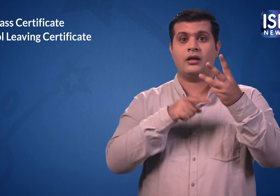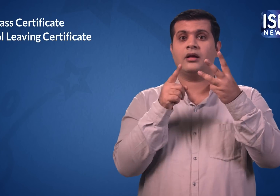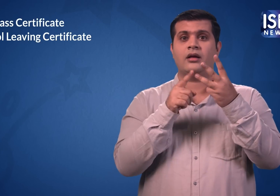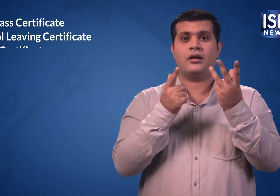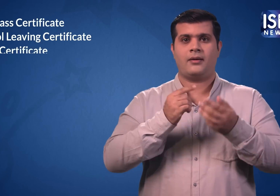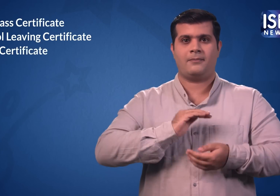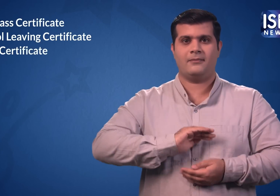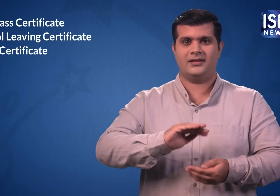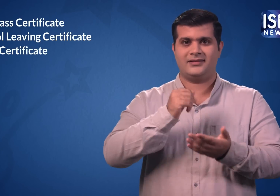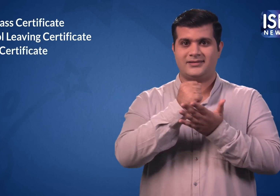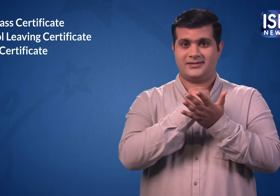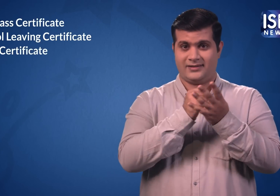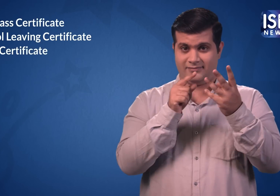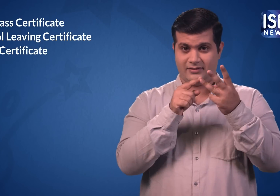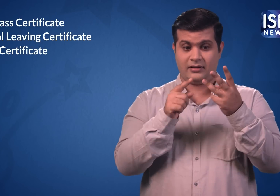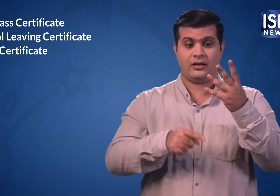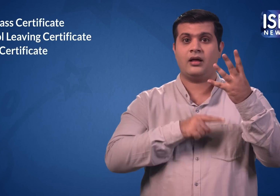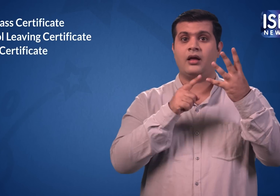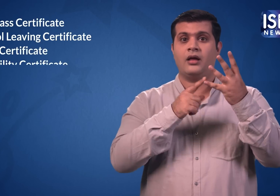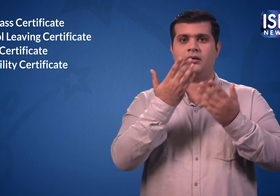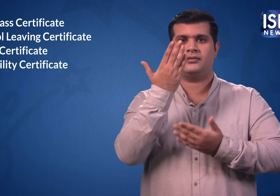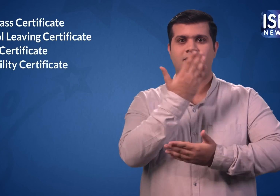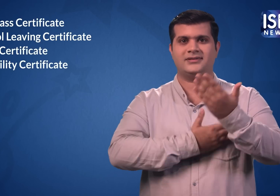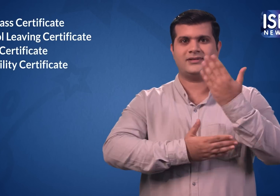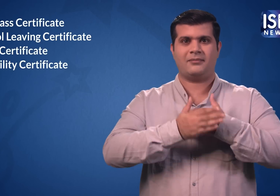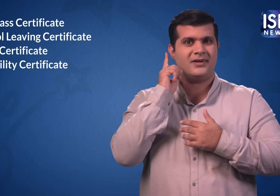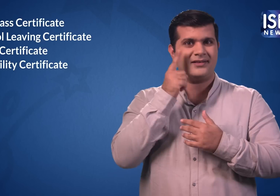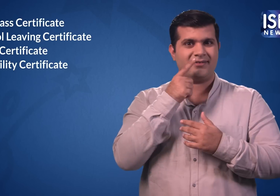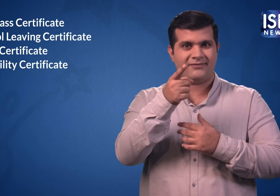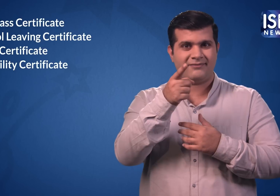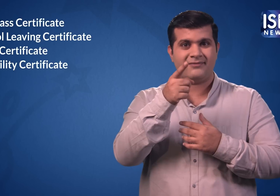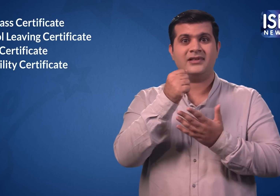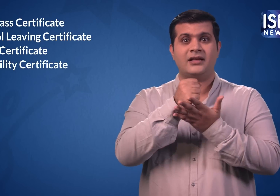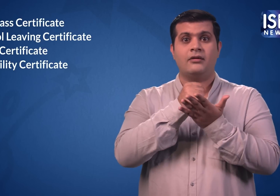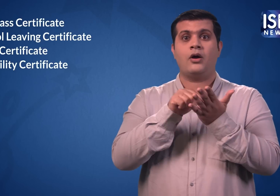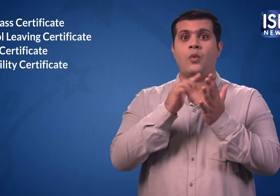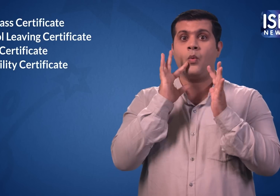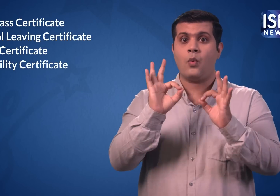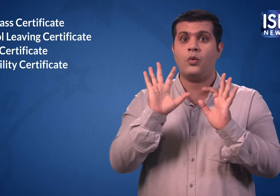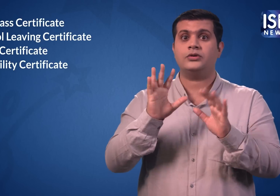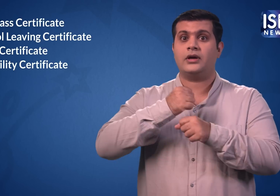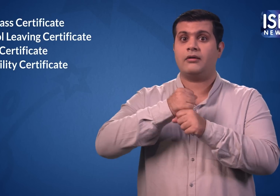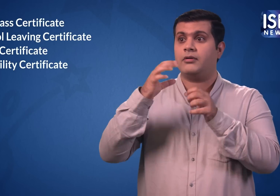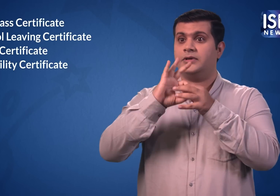3. Birth Certificate 4. Government recognised disability certificate.